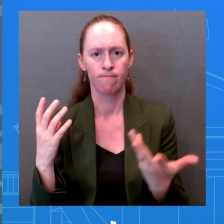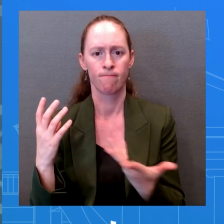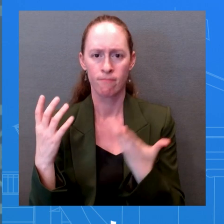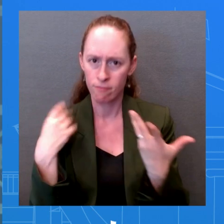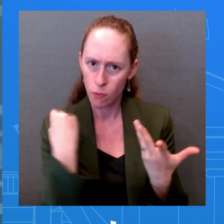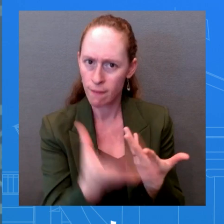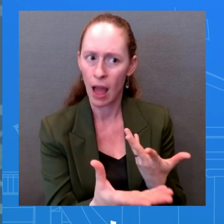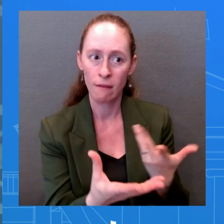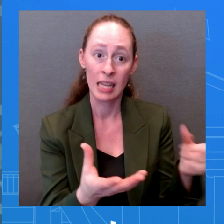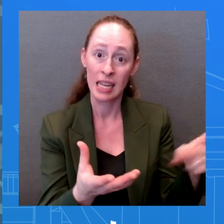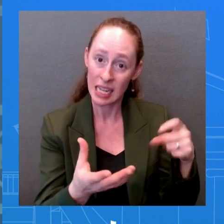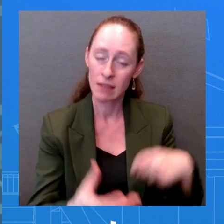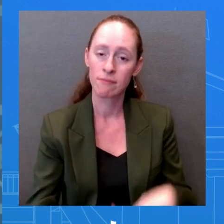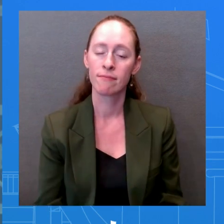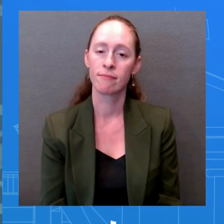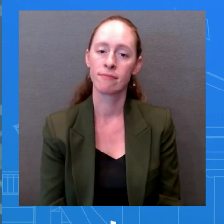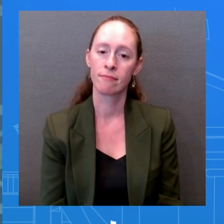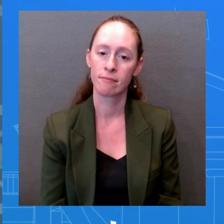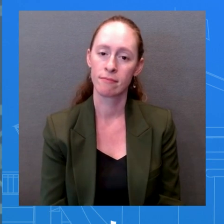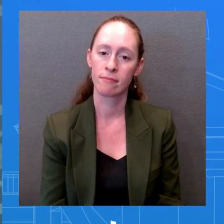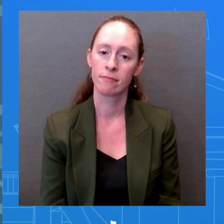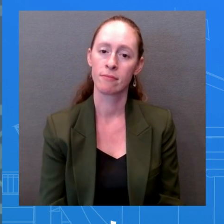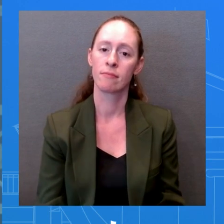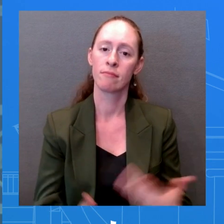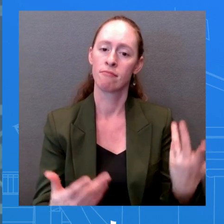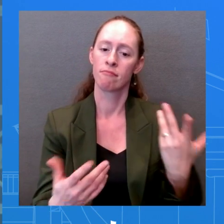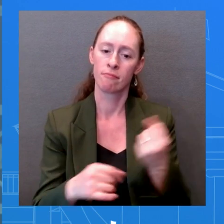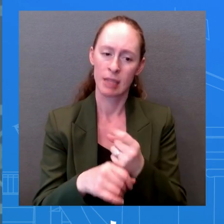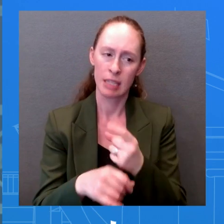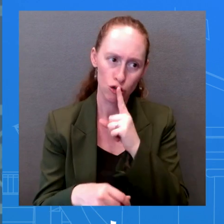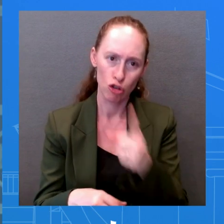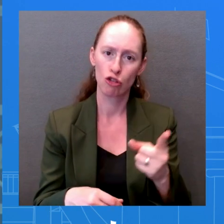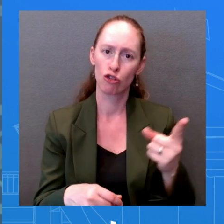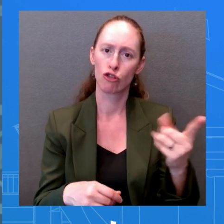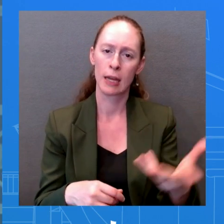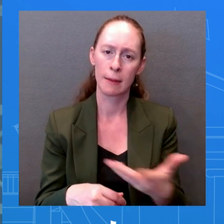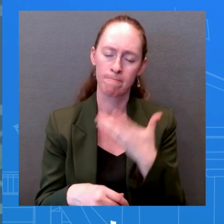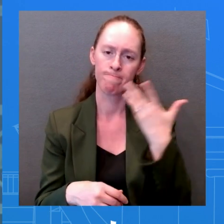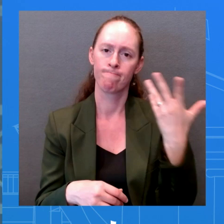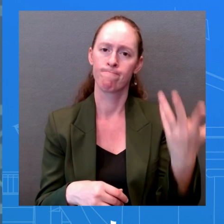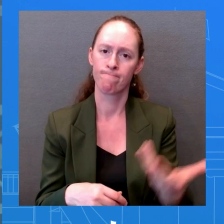to make sure that the folks that we encounter at the border be removed or expelled.